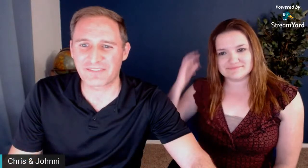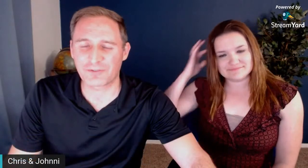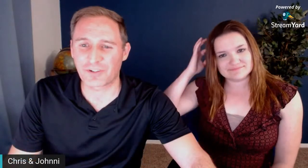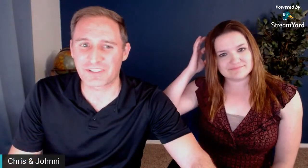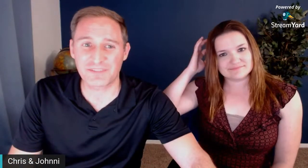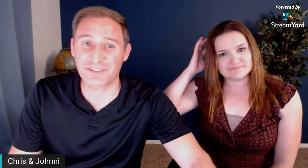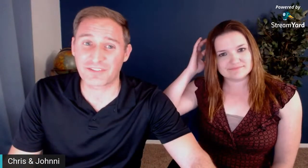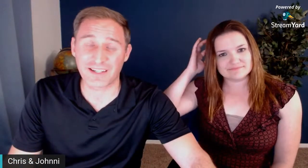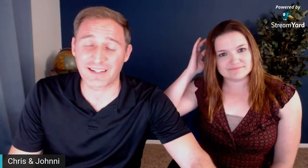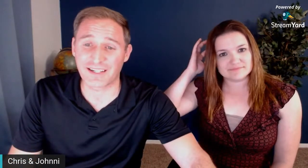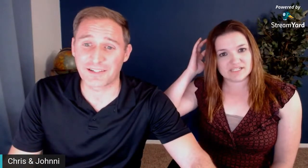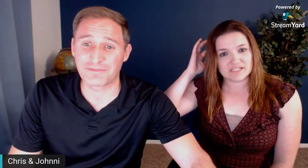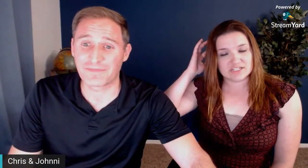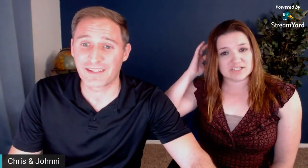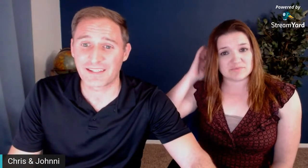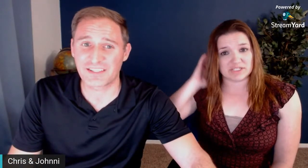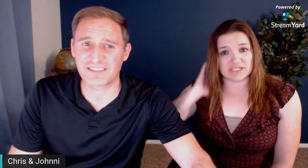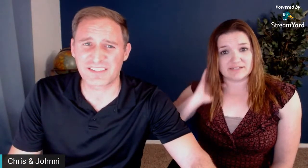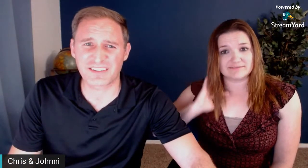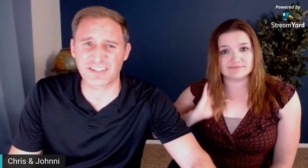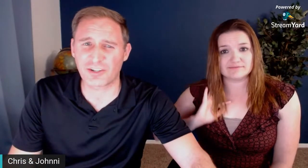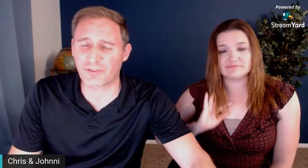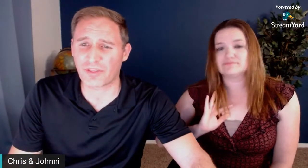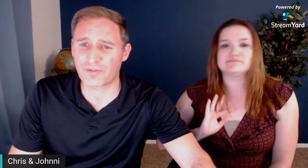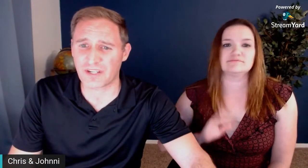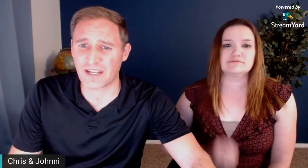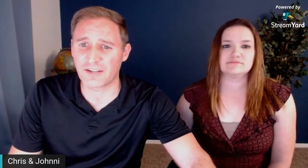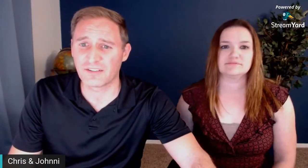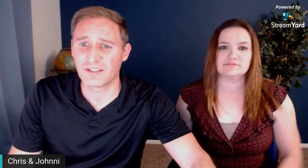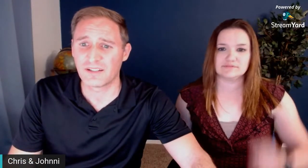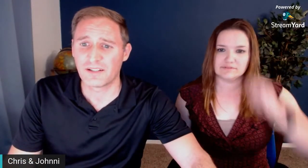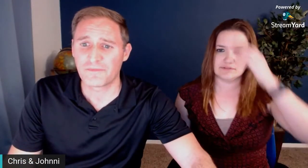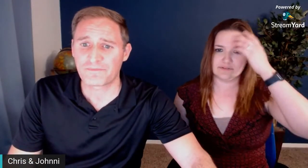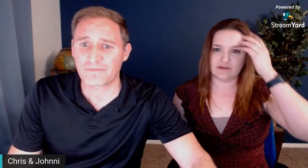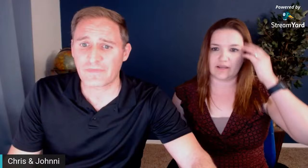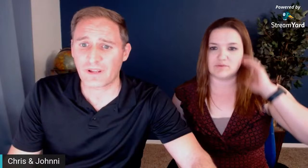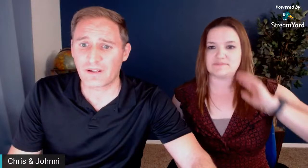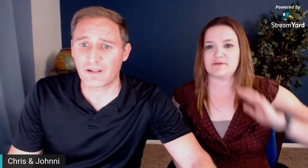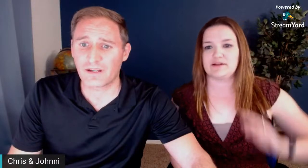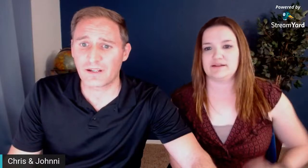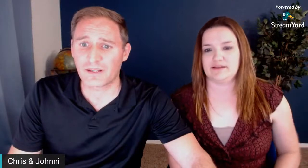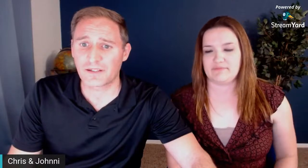at four she's been great um she's a little over three now okay what's been going on